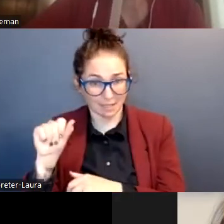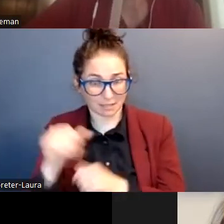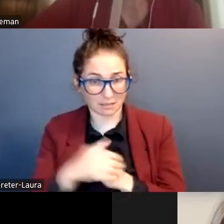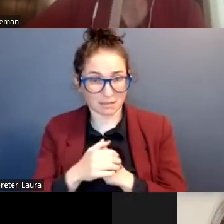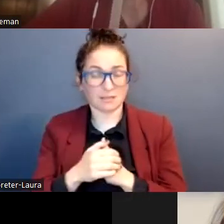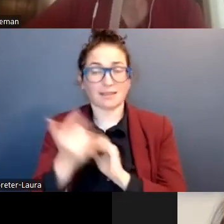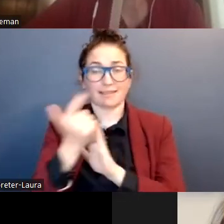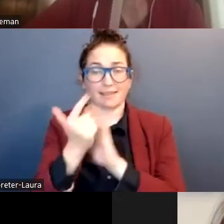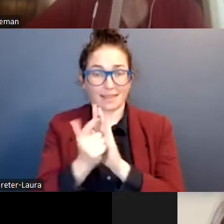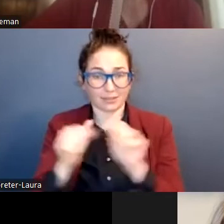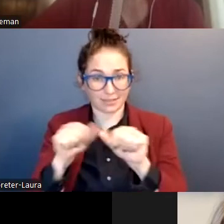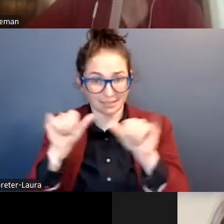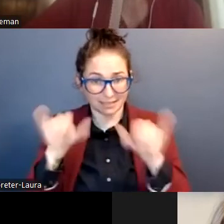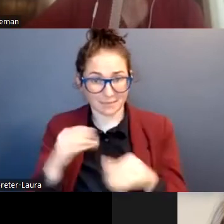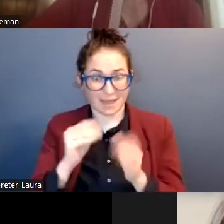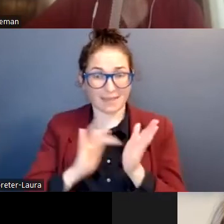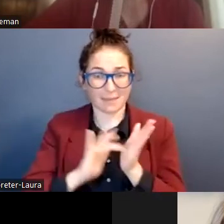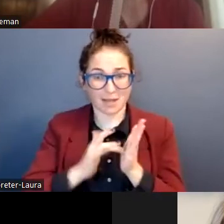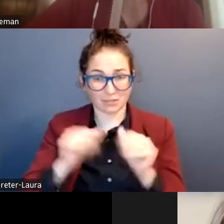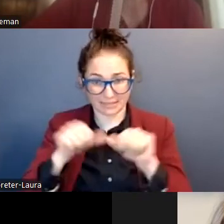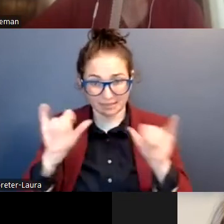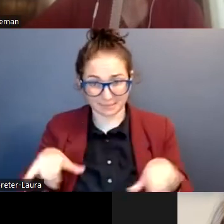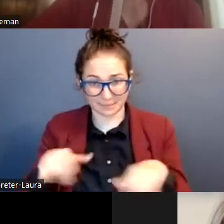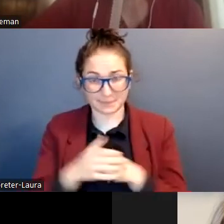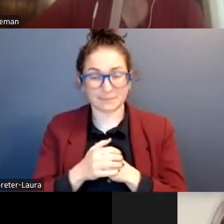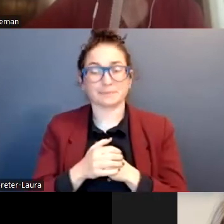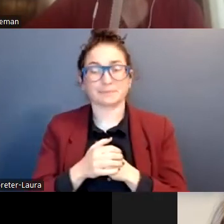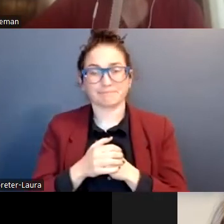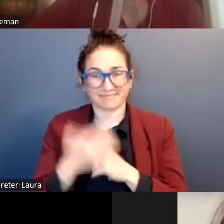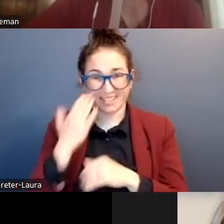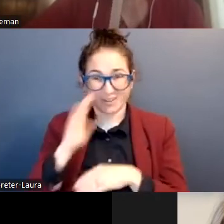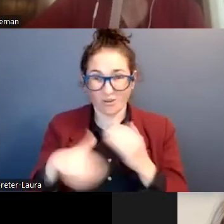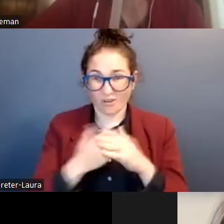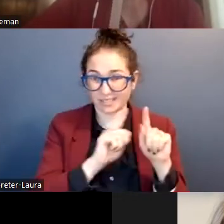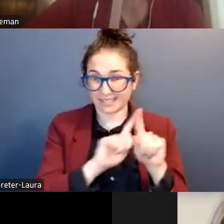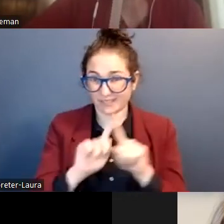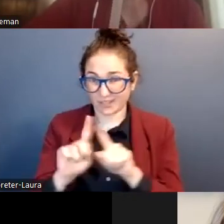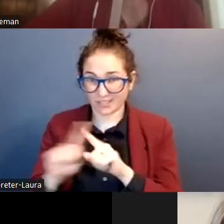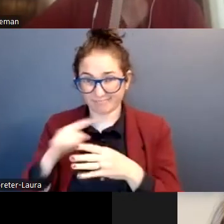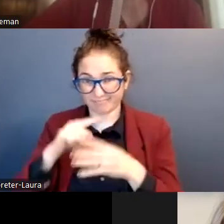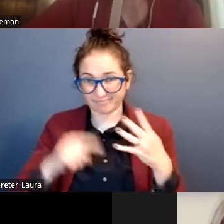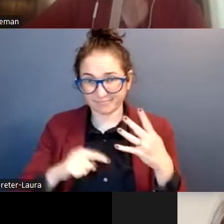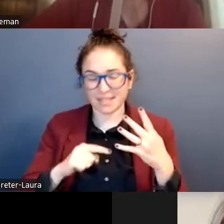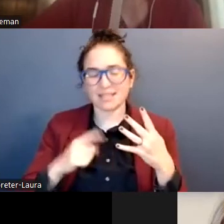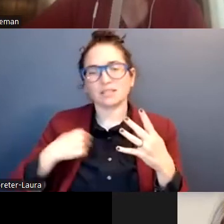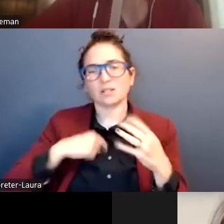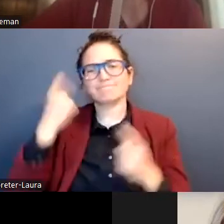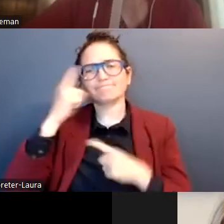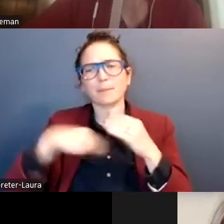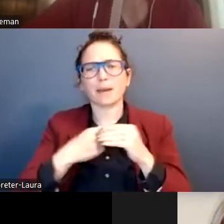system, and the medical system. And they're all different. And so as we think about challenges, being able to look at each of